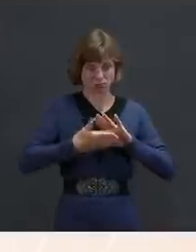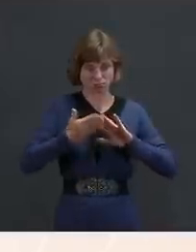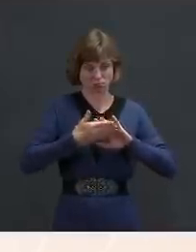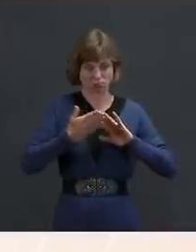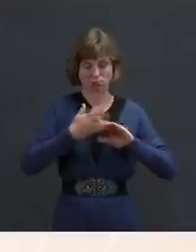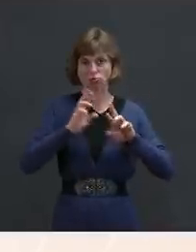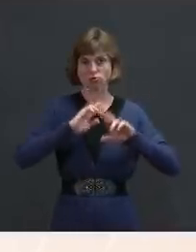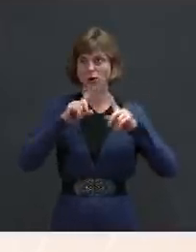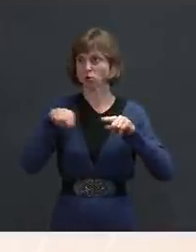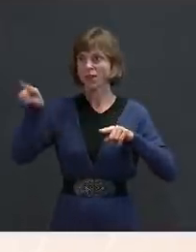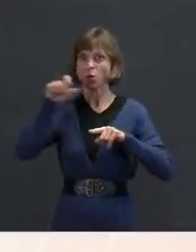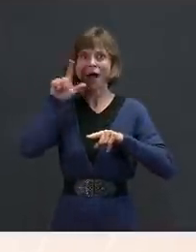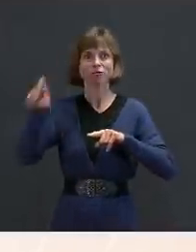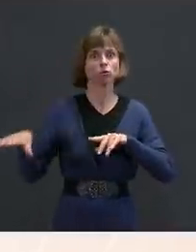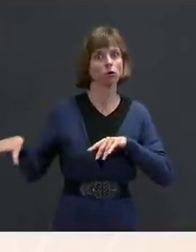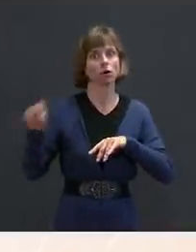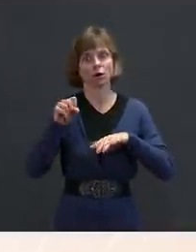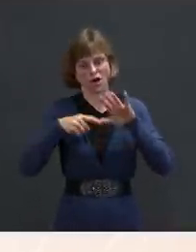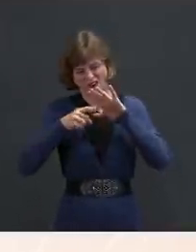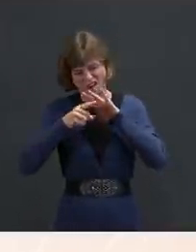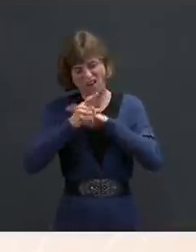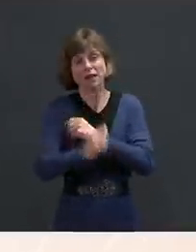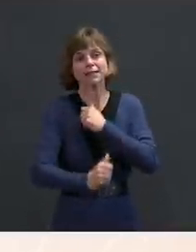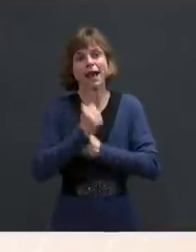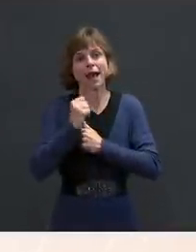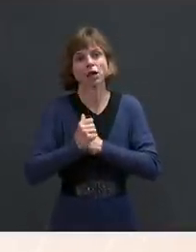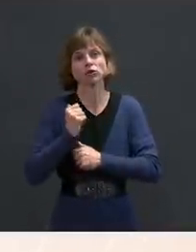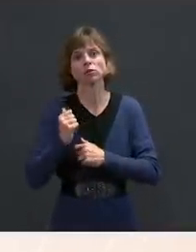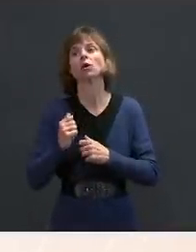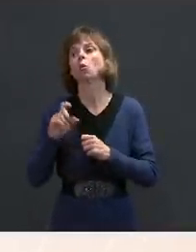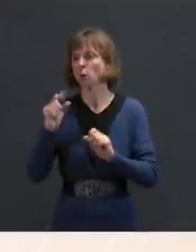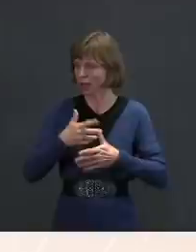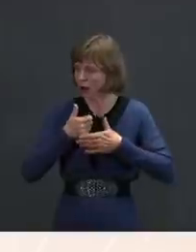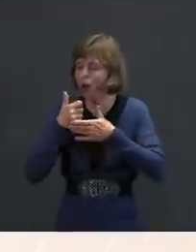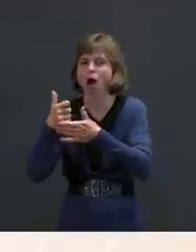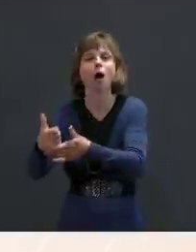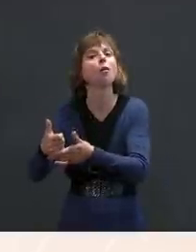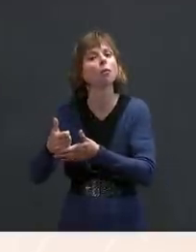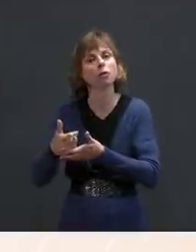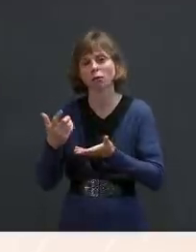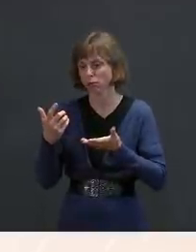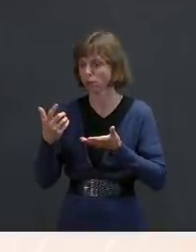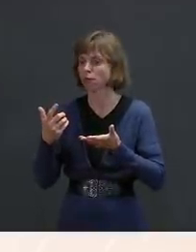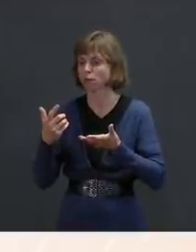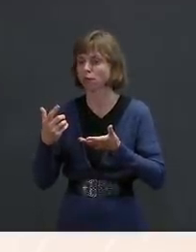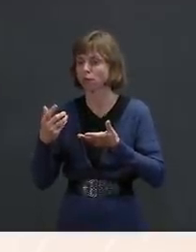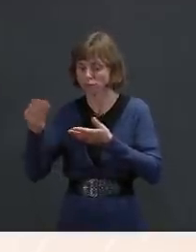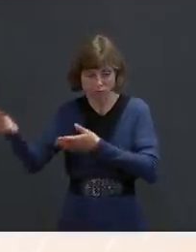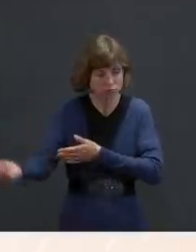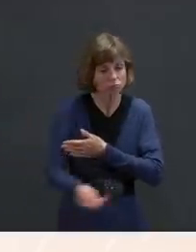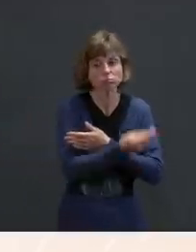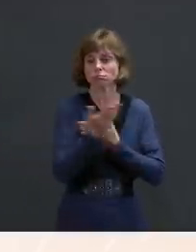and we can enable them to access humanitarian relief from their countries of origin.